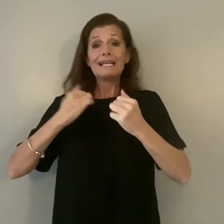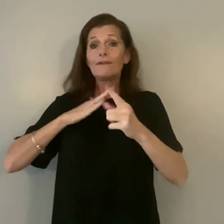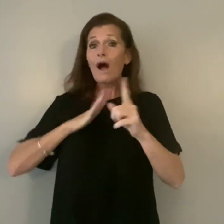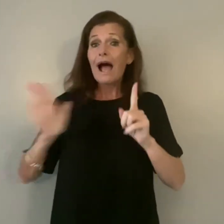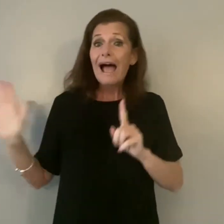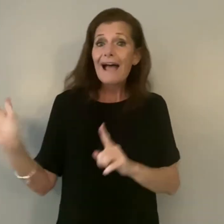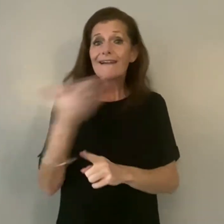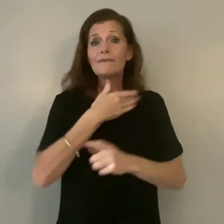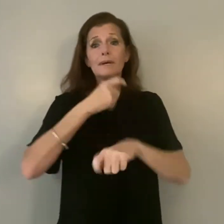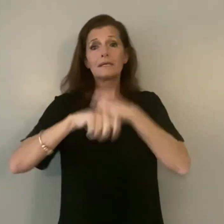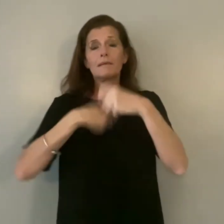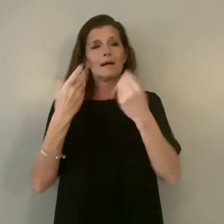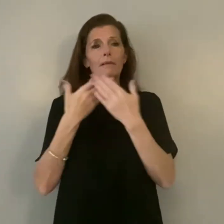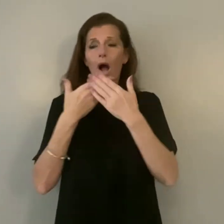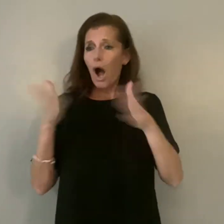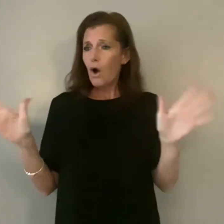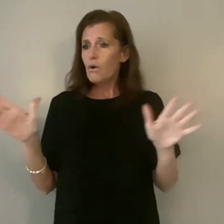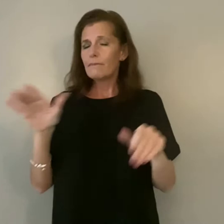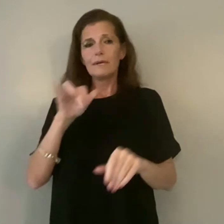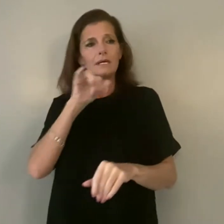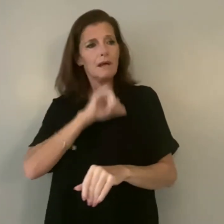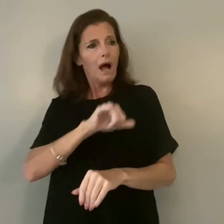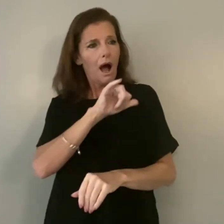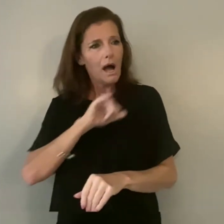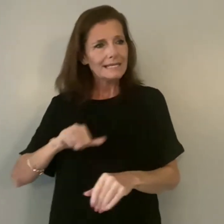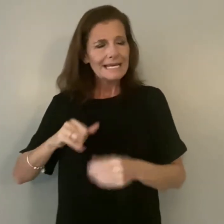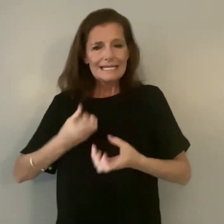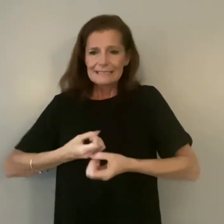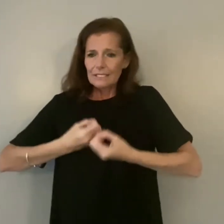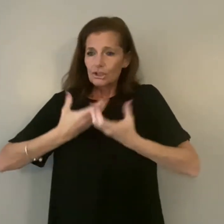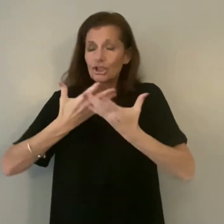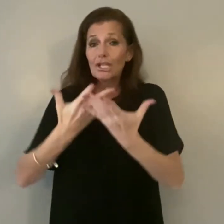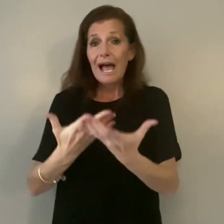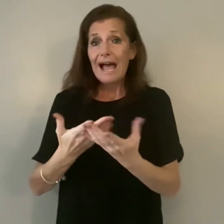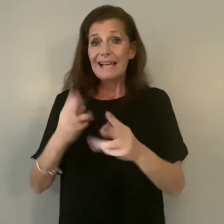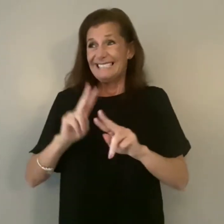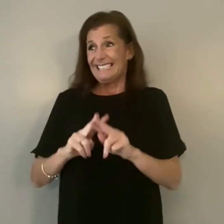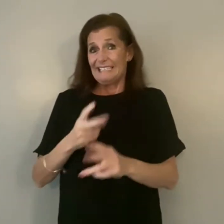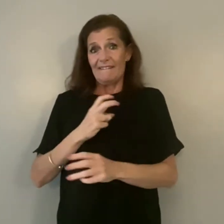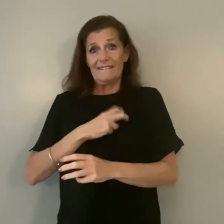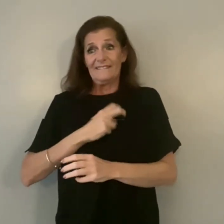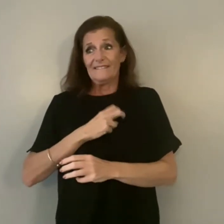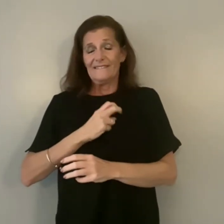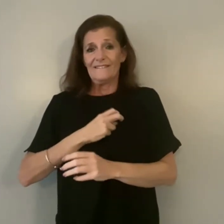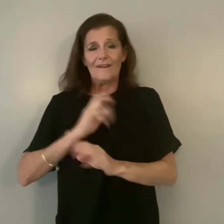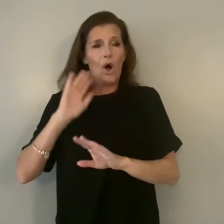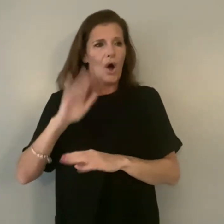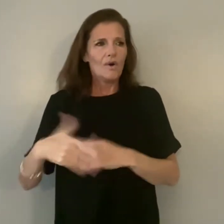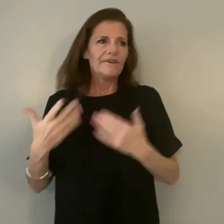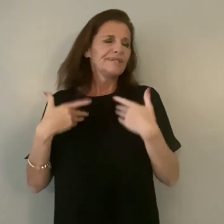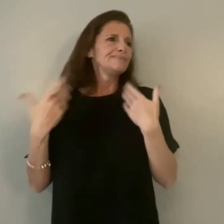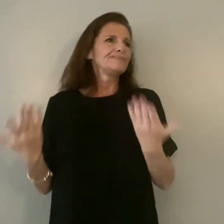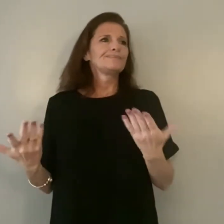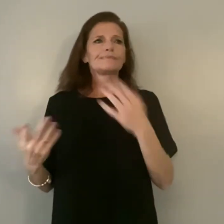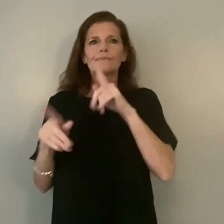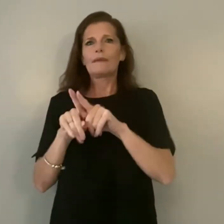for all of us to be open and honest and share, and even if we have face around, I don't know,